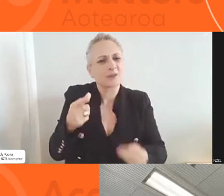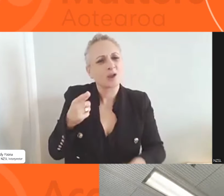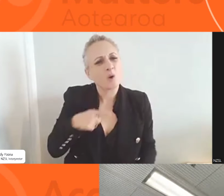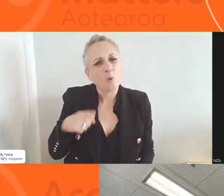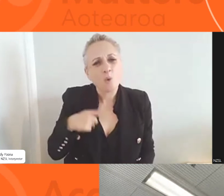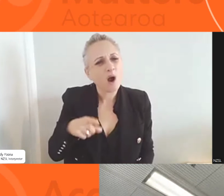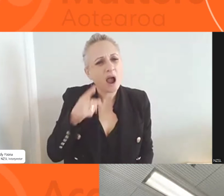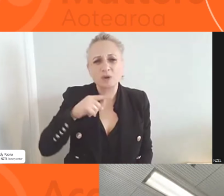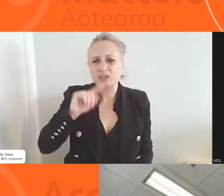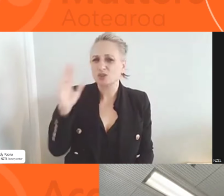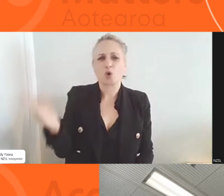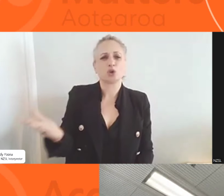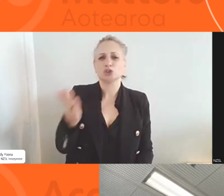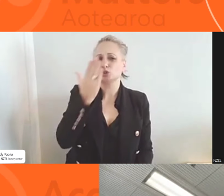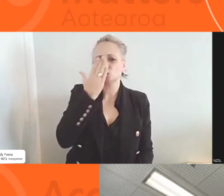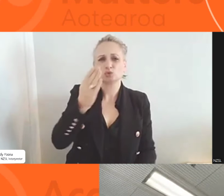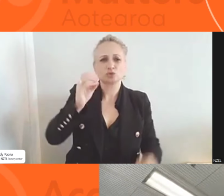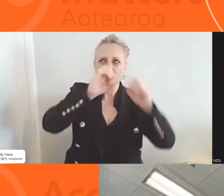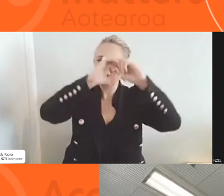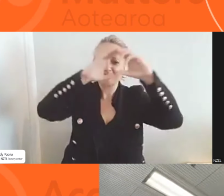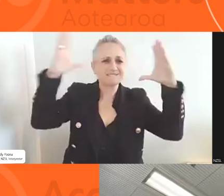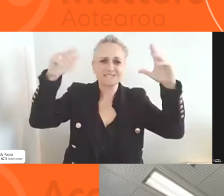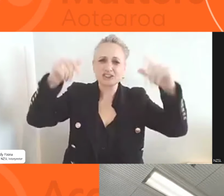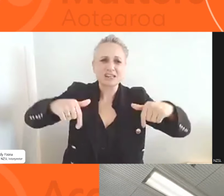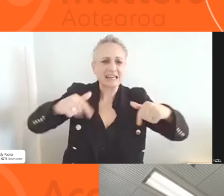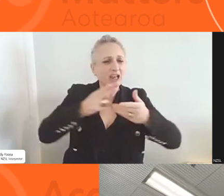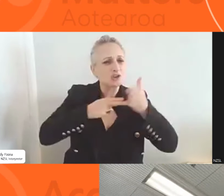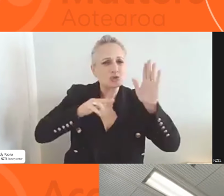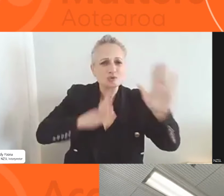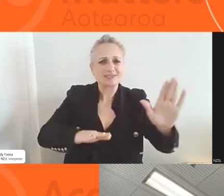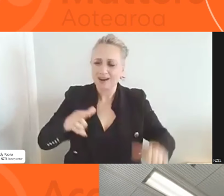projects in Aotearoa. I couldn't agree more. Yeah, it seems we don't